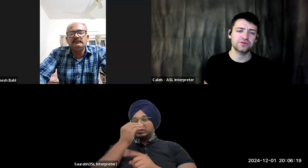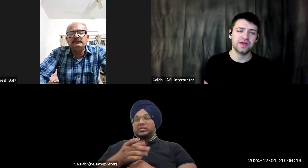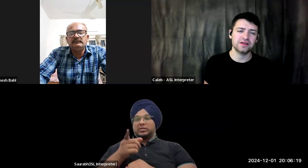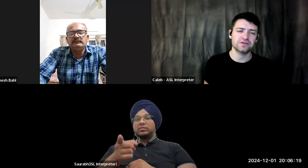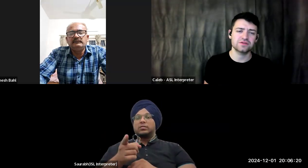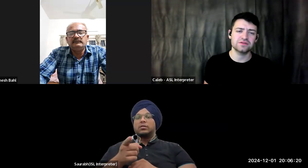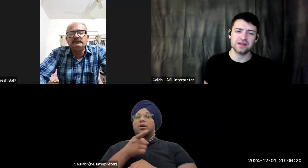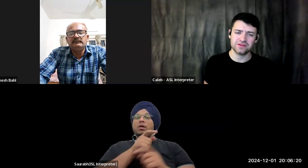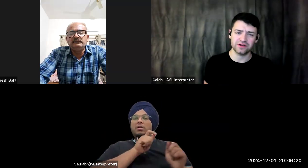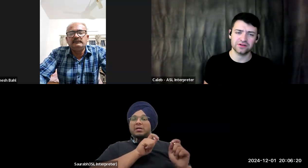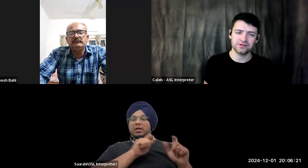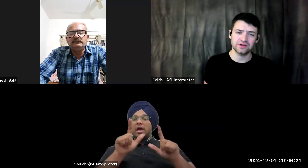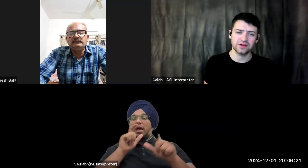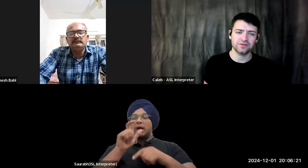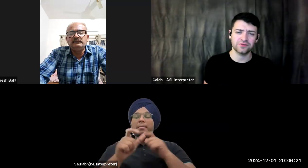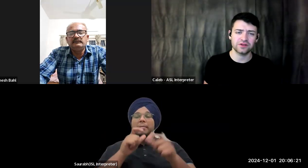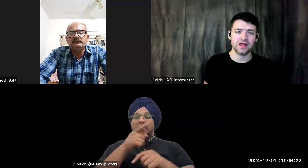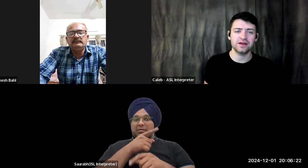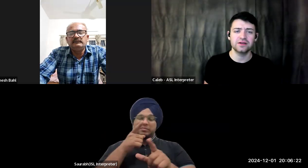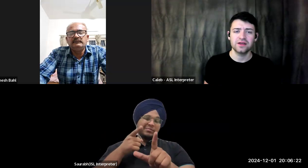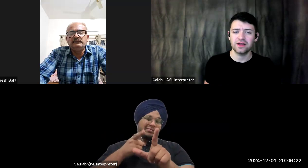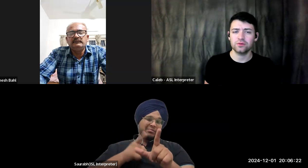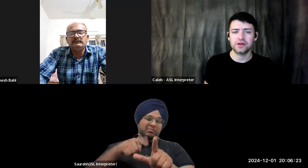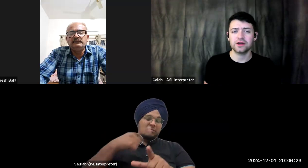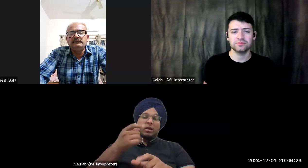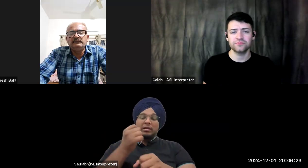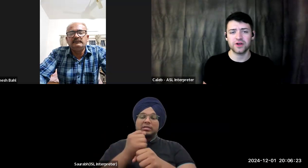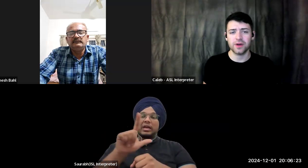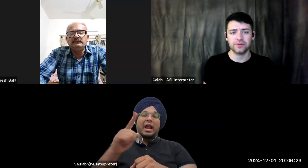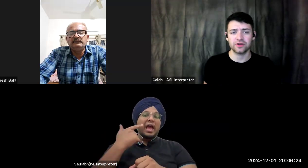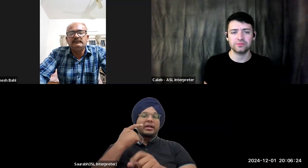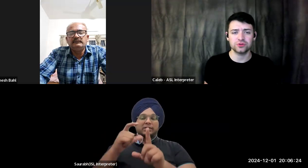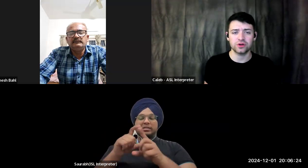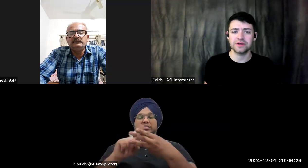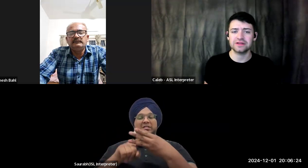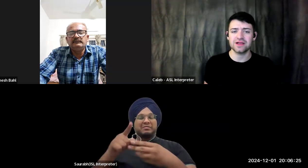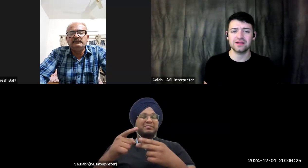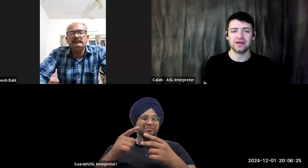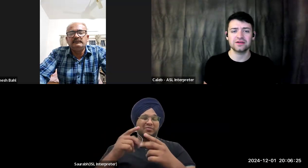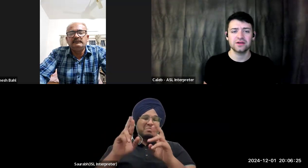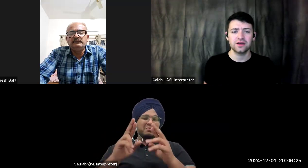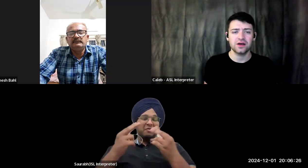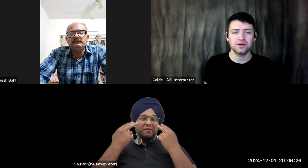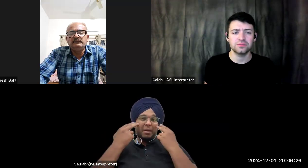I think the launch for that is next year for the Glide. And it will become very popular, I'm sure, but it's not yet